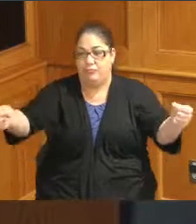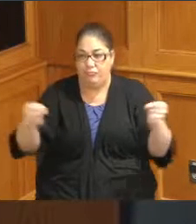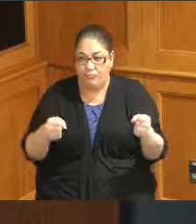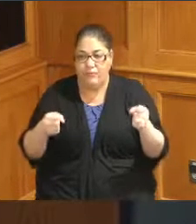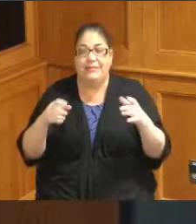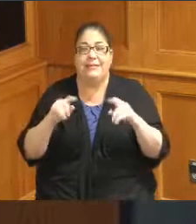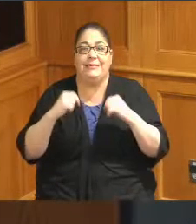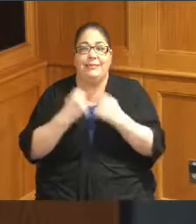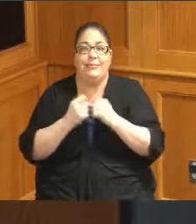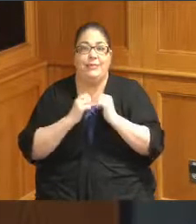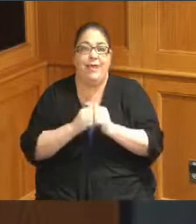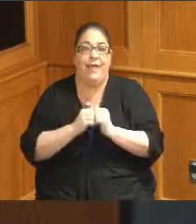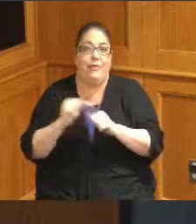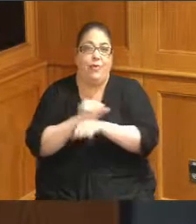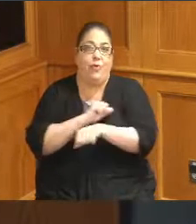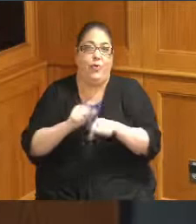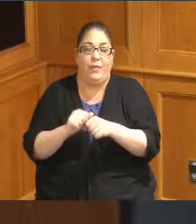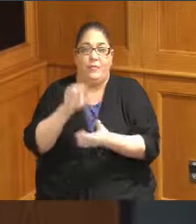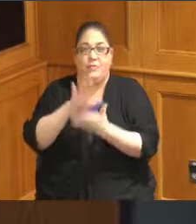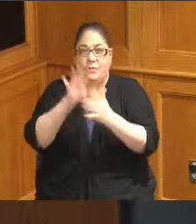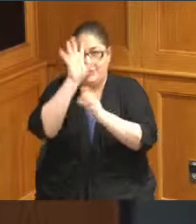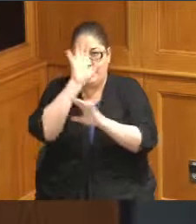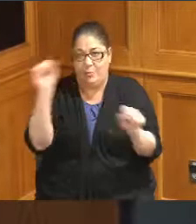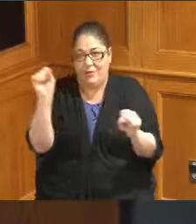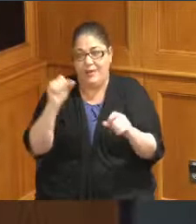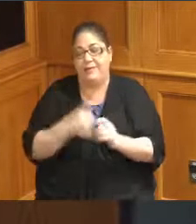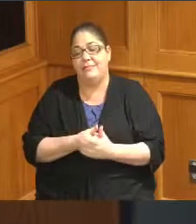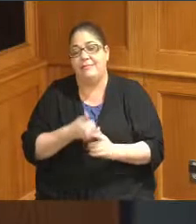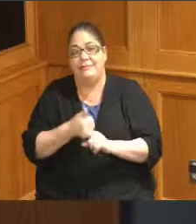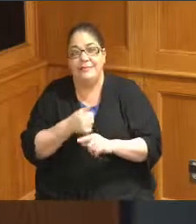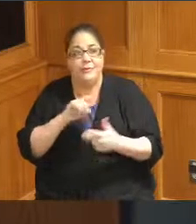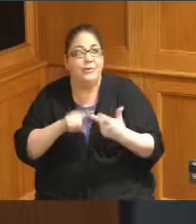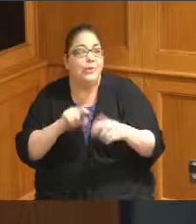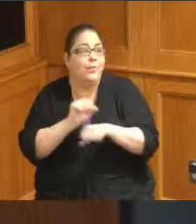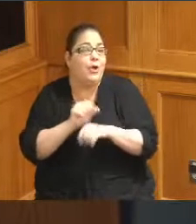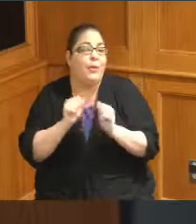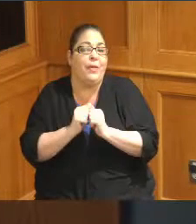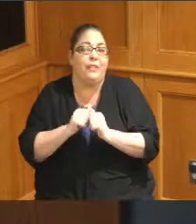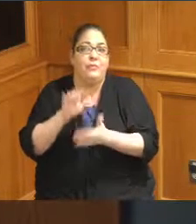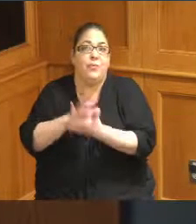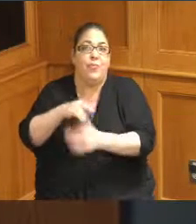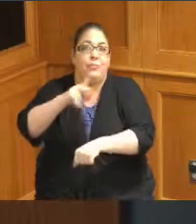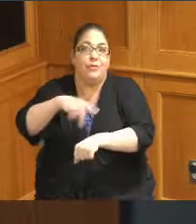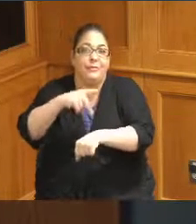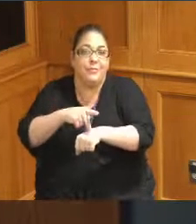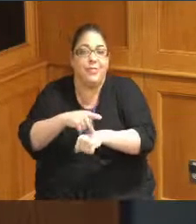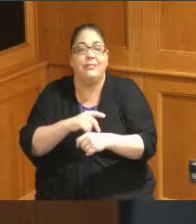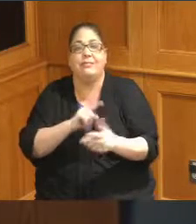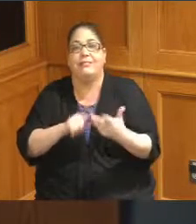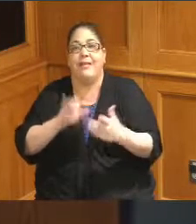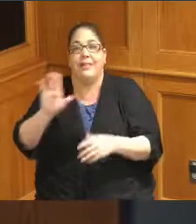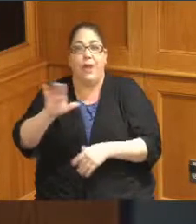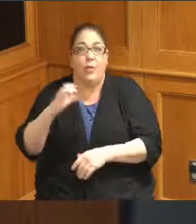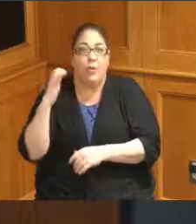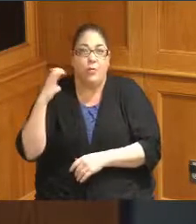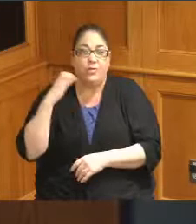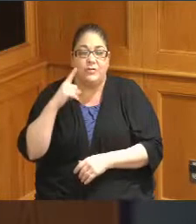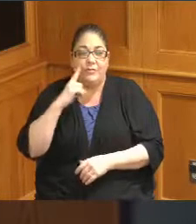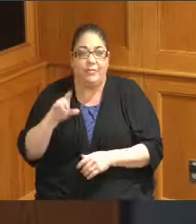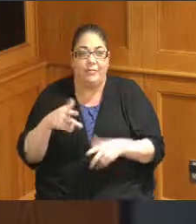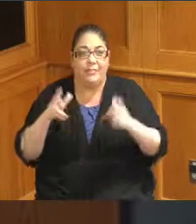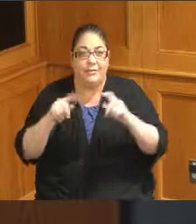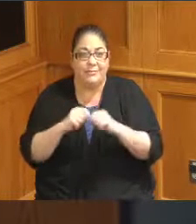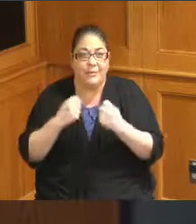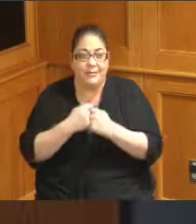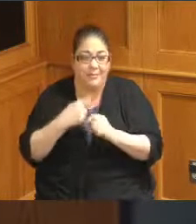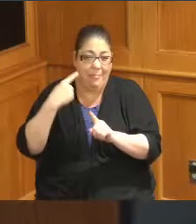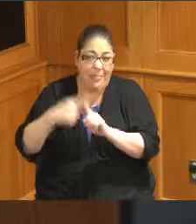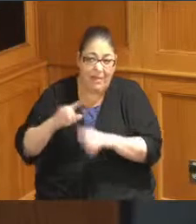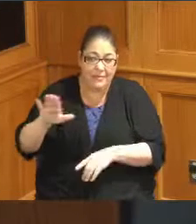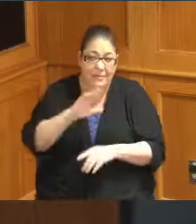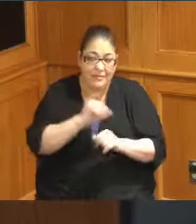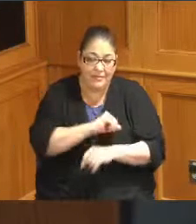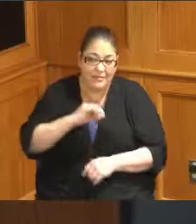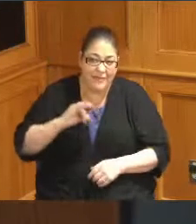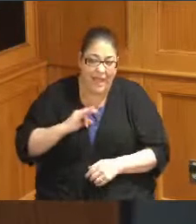with the superintendents work with the principals the coaches and the staff I just want to thank him